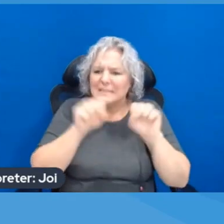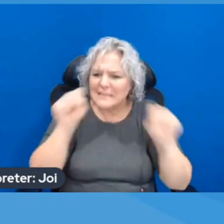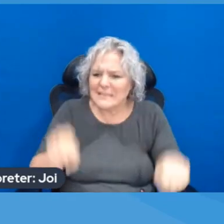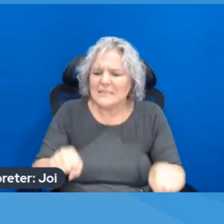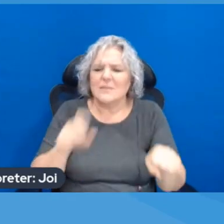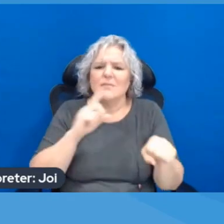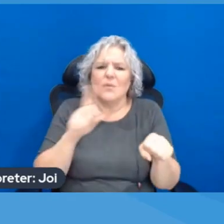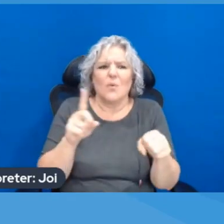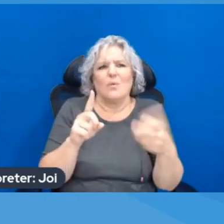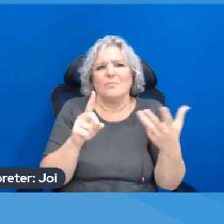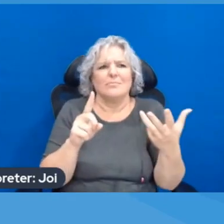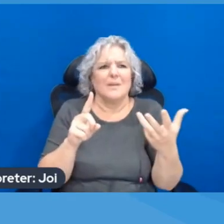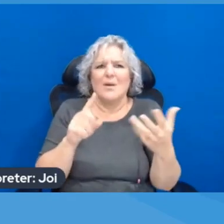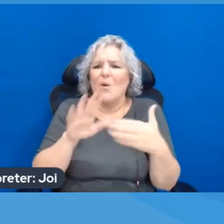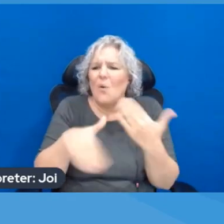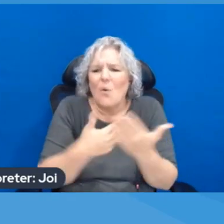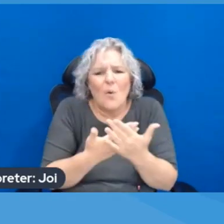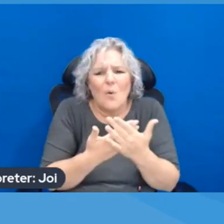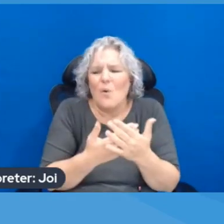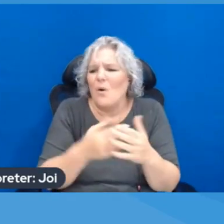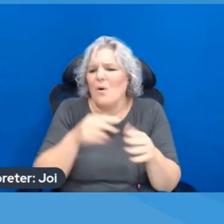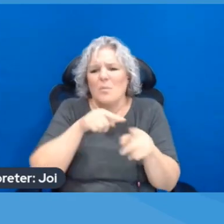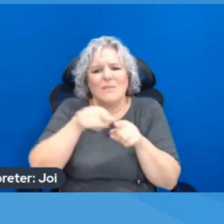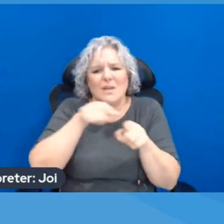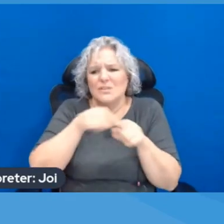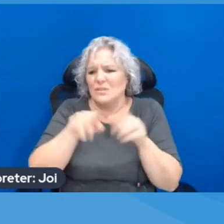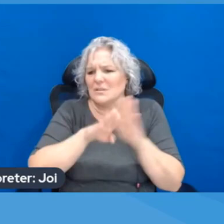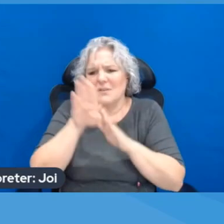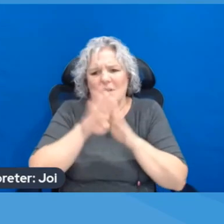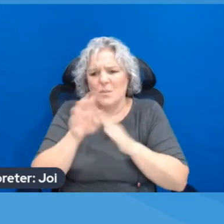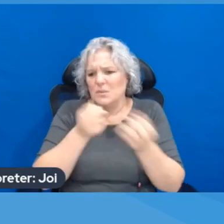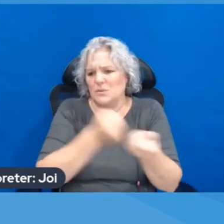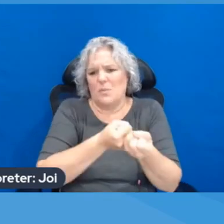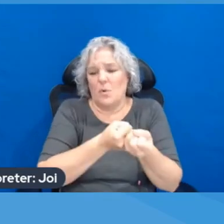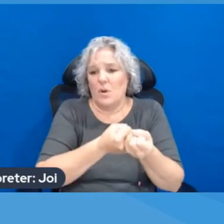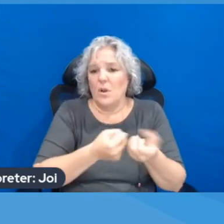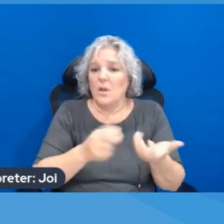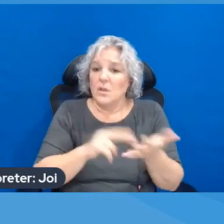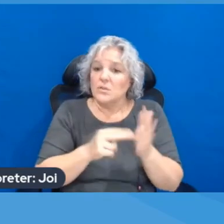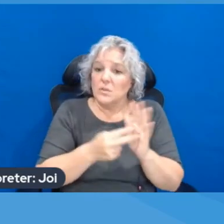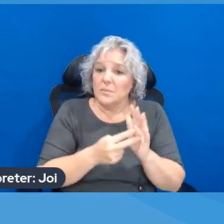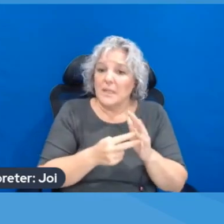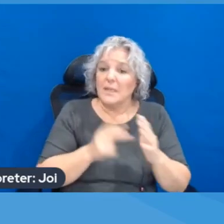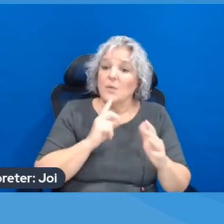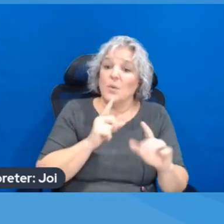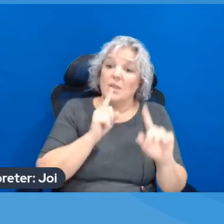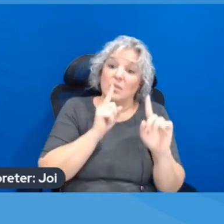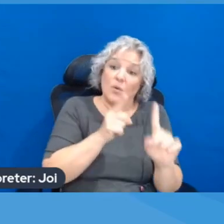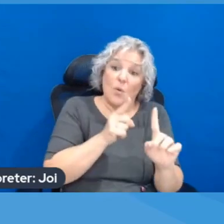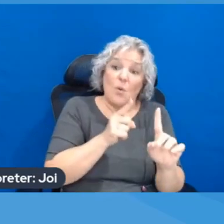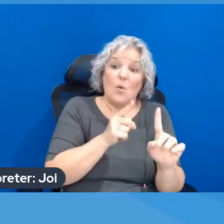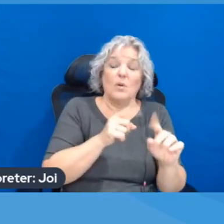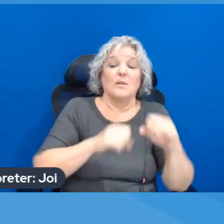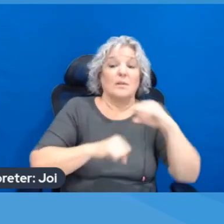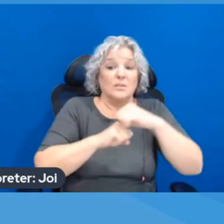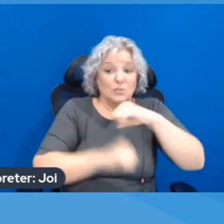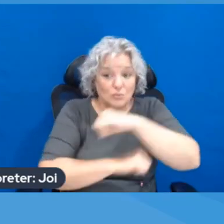statewide professional development support. So with the essential structures in place, a state like North Carolina supports